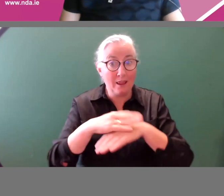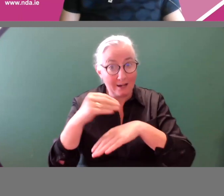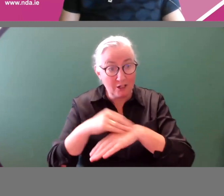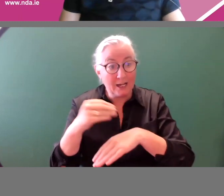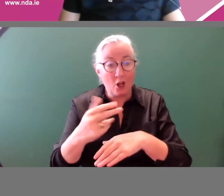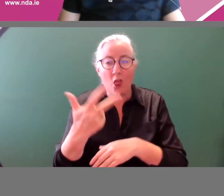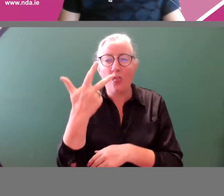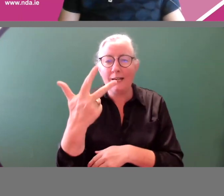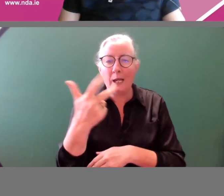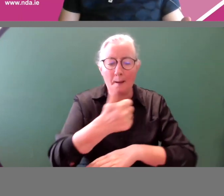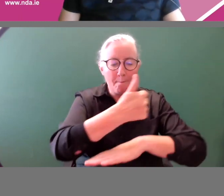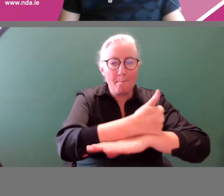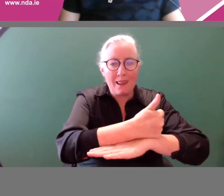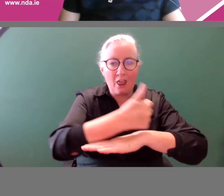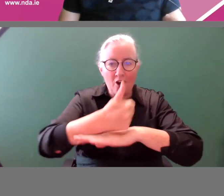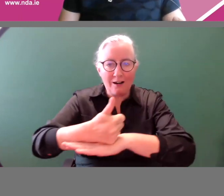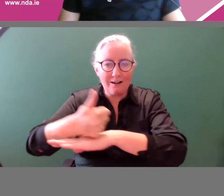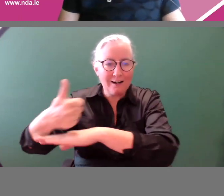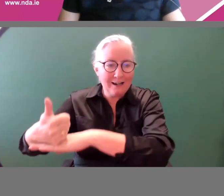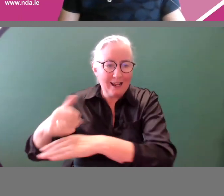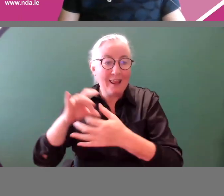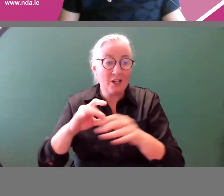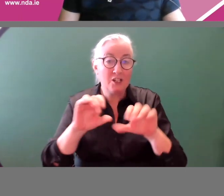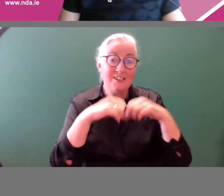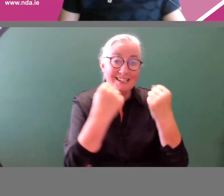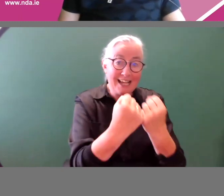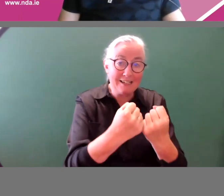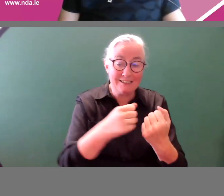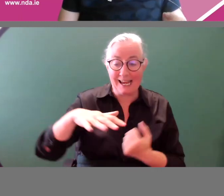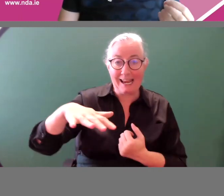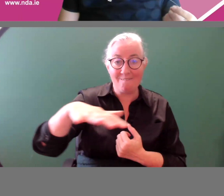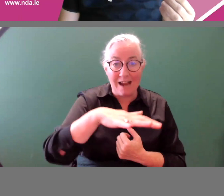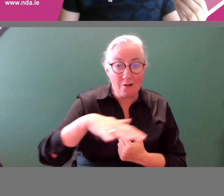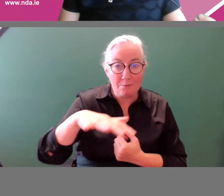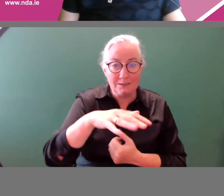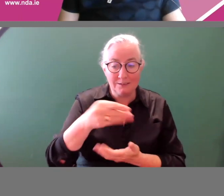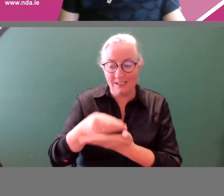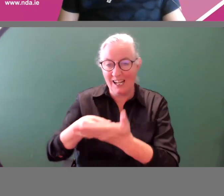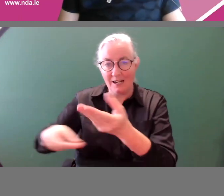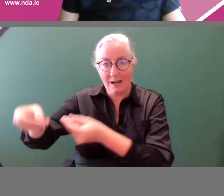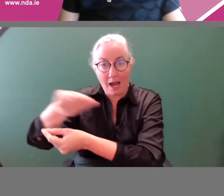pillars of sustainability. Society, environment and economy and for development to be sustainable